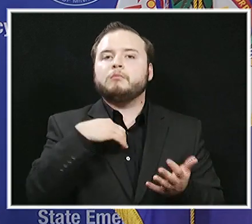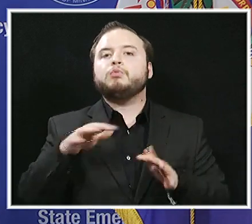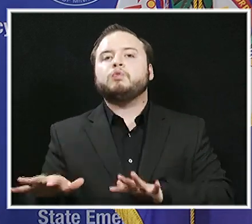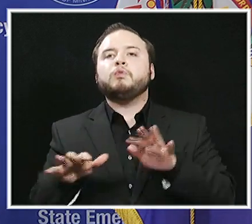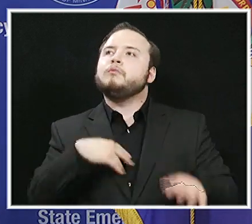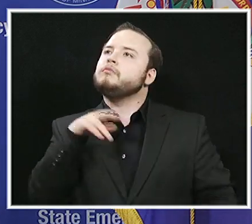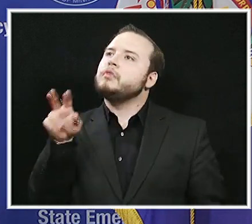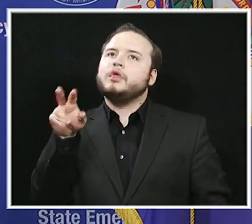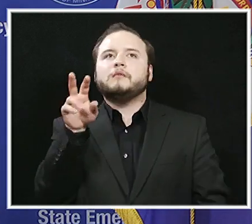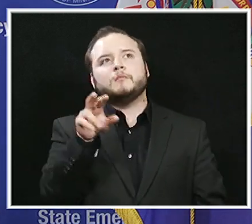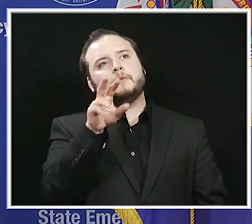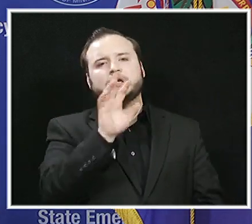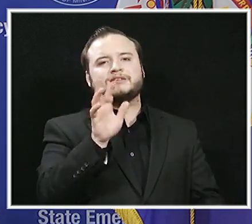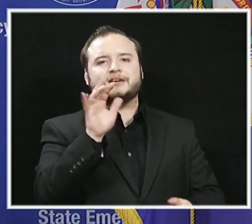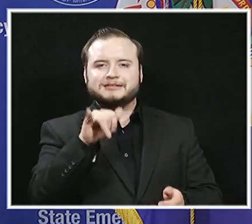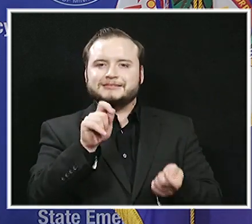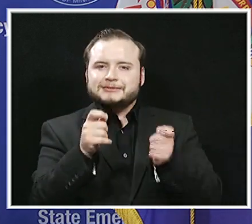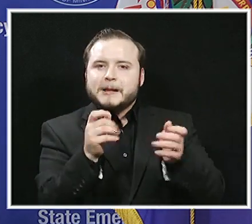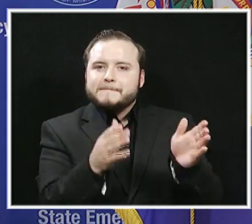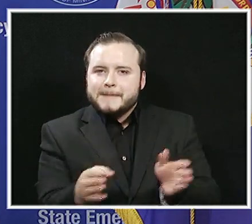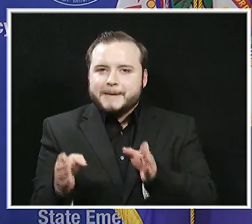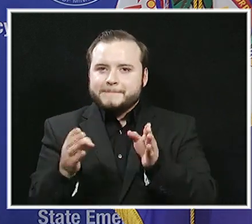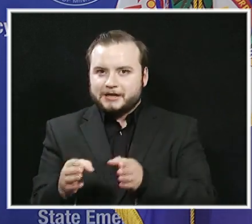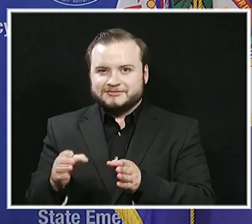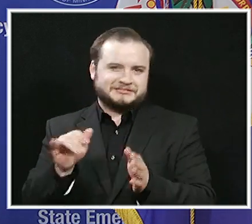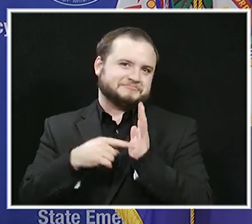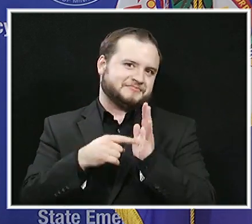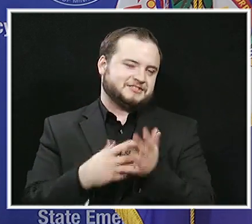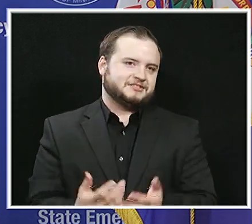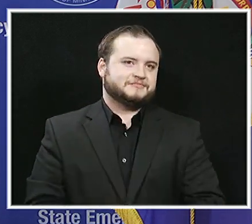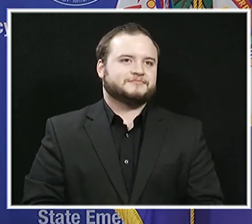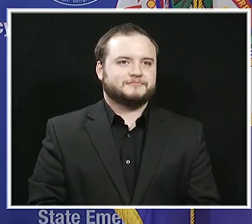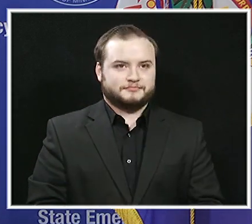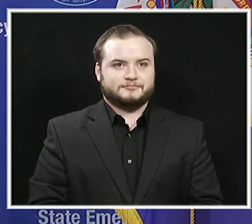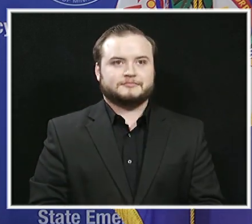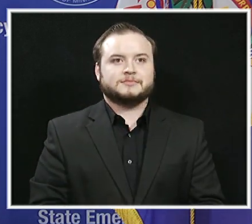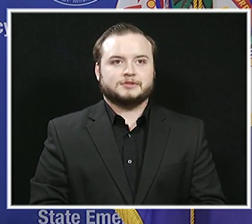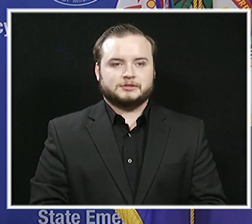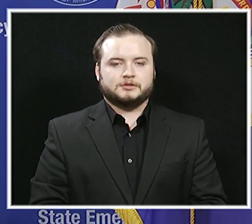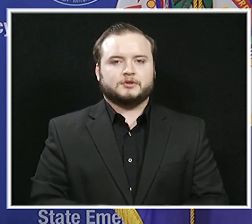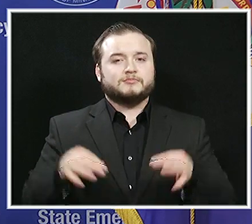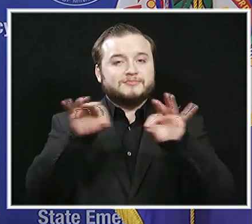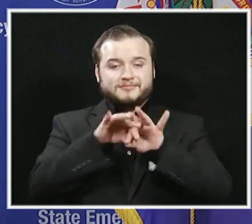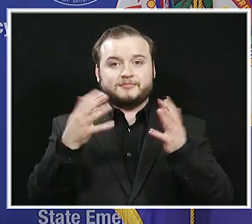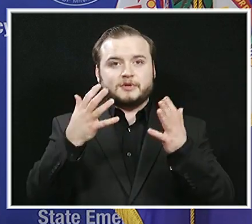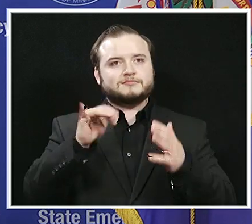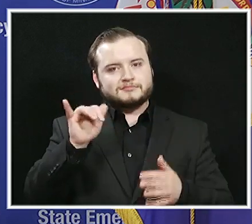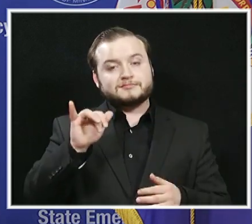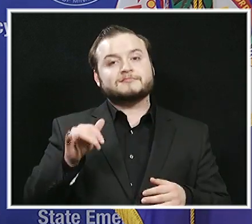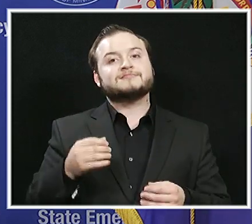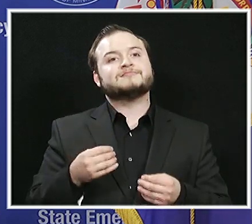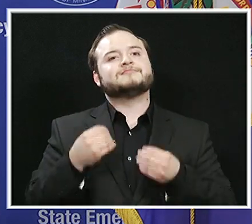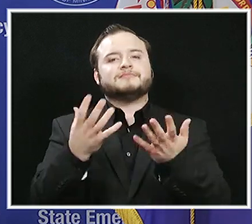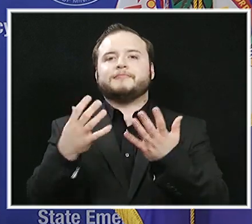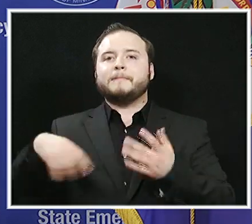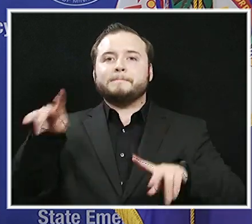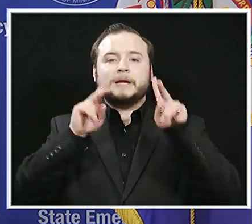through, zero in, they're going to buy that. I want to say I think I need to give people a realistic picture but I also think that the way we're doing this,